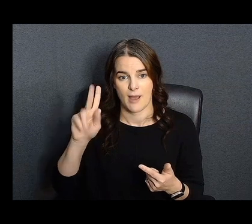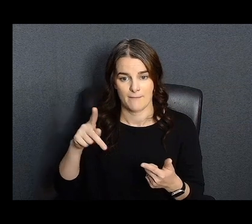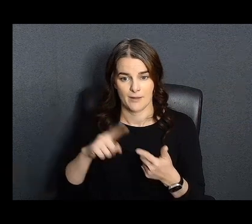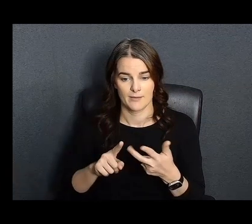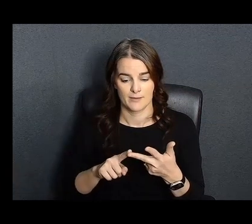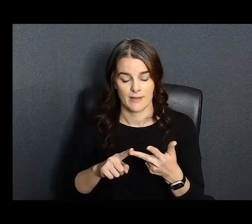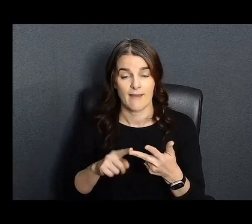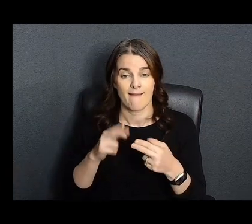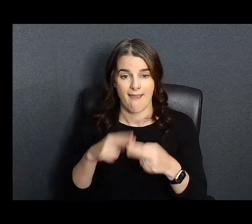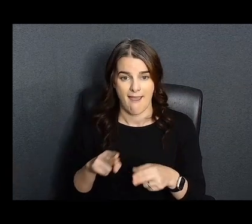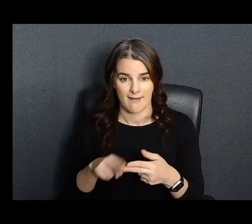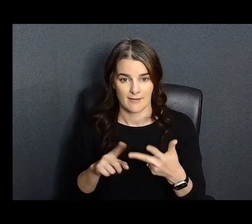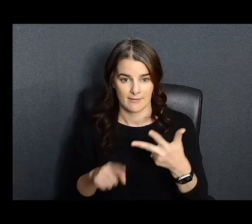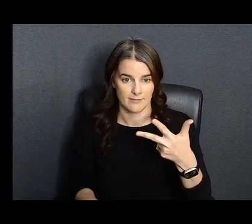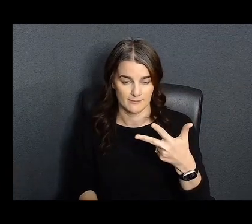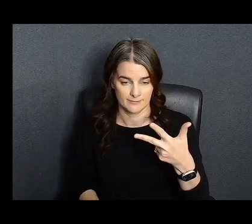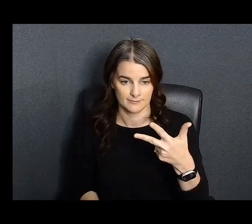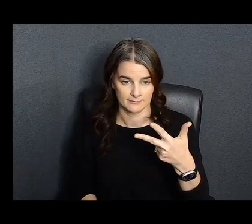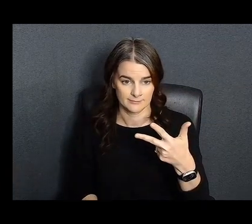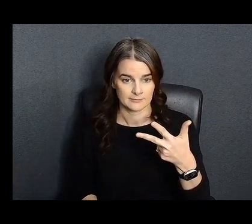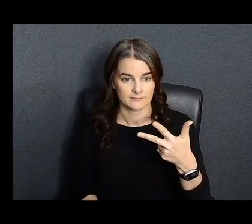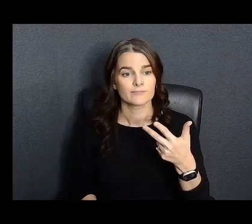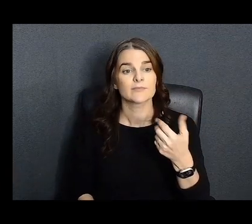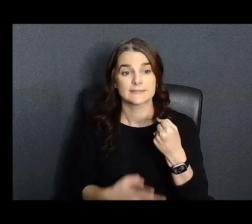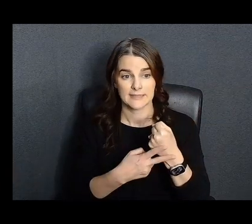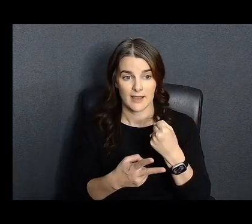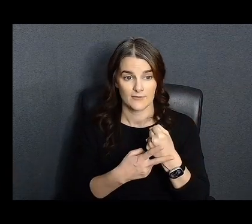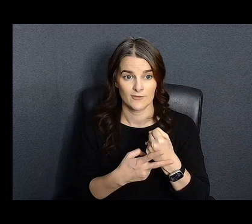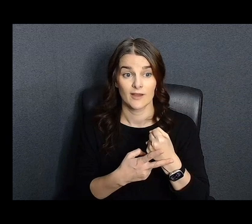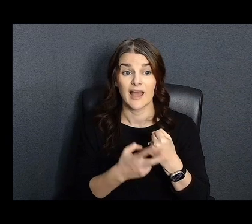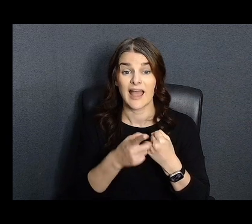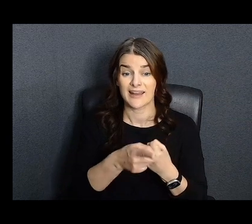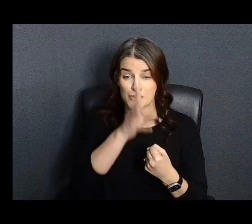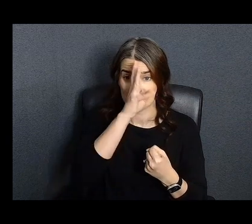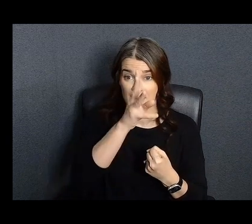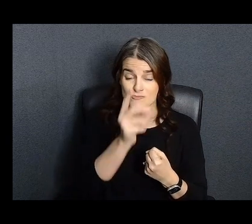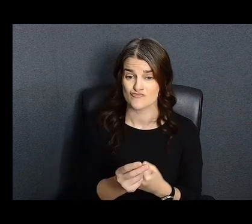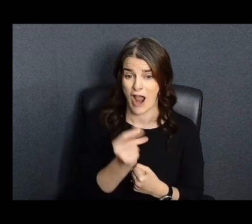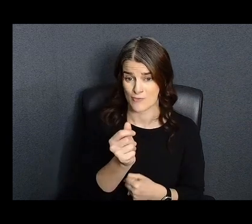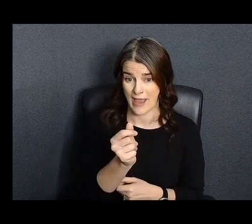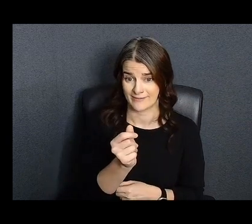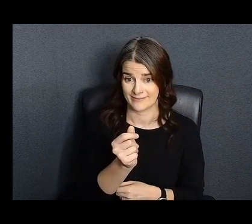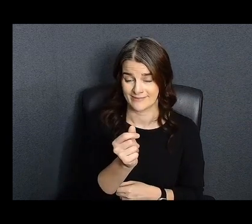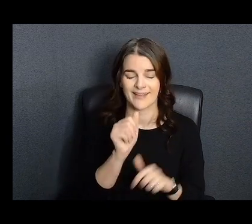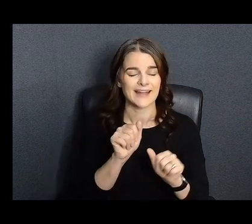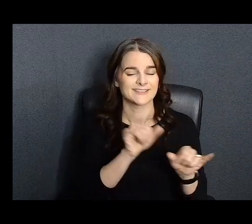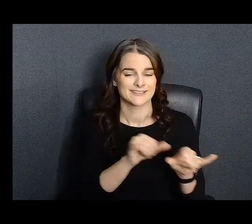We'll click Save, and it created those three buttons for me right away. You can do the same with folders.